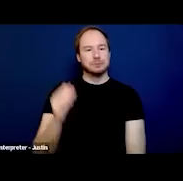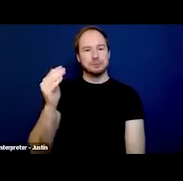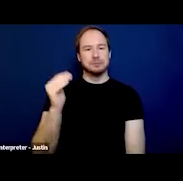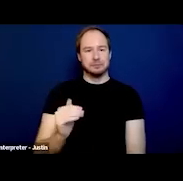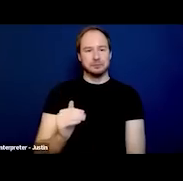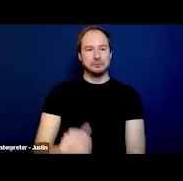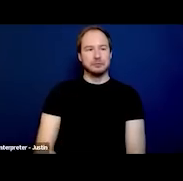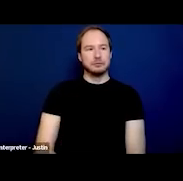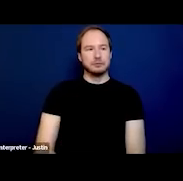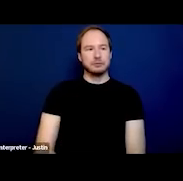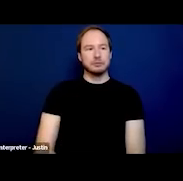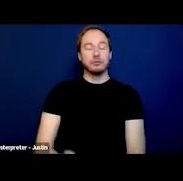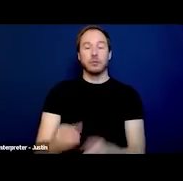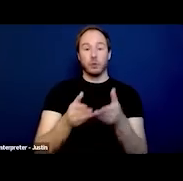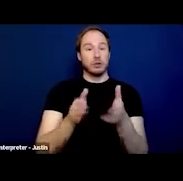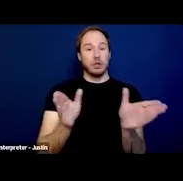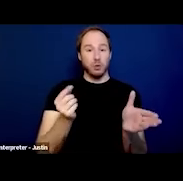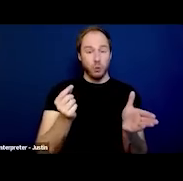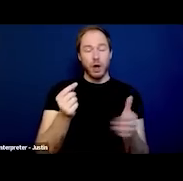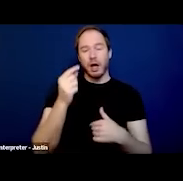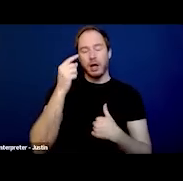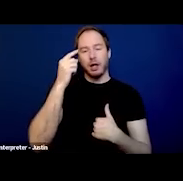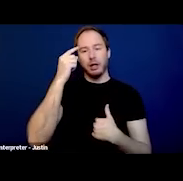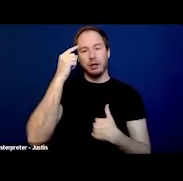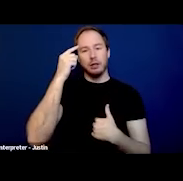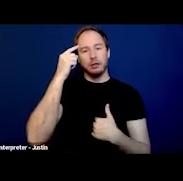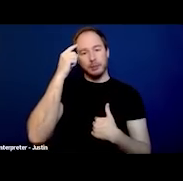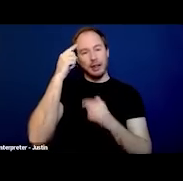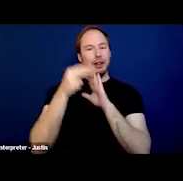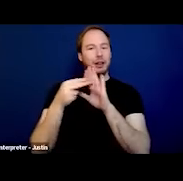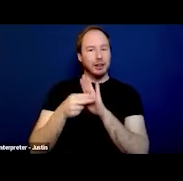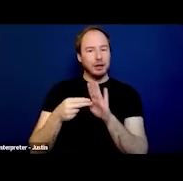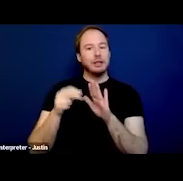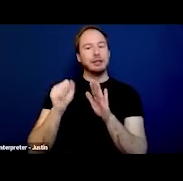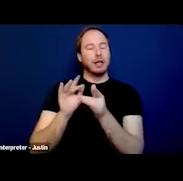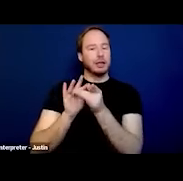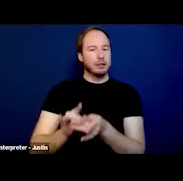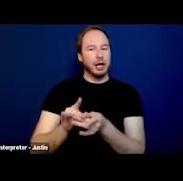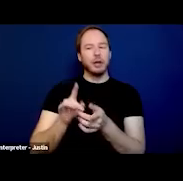So, generally, mental illnesses are conditions that affect and have involved changes in people's thinking